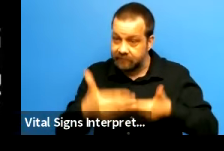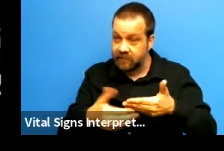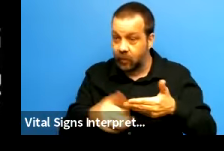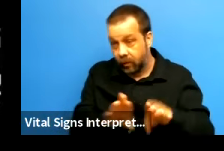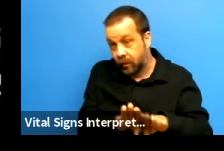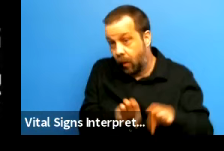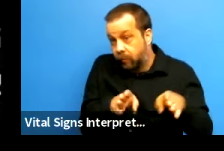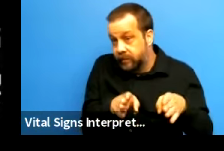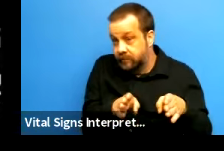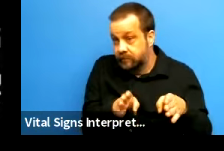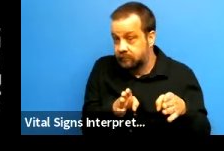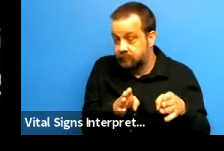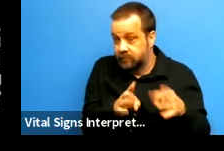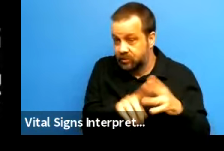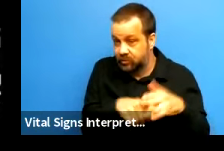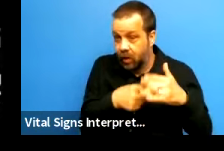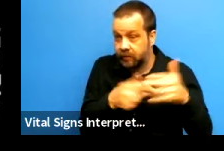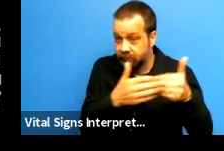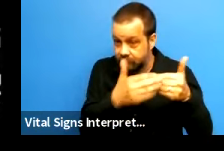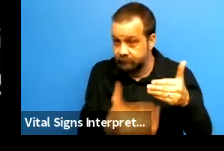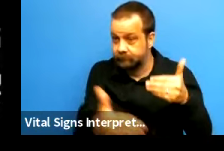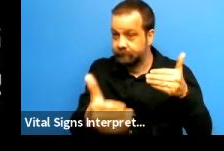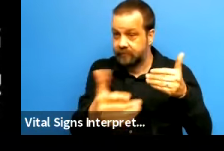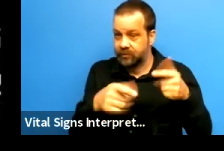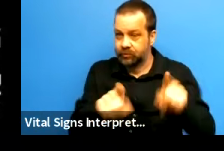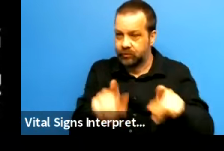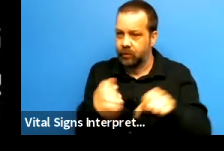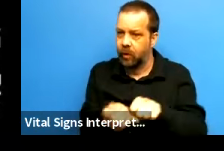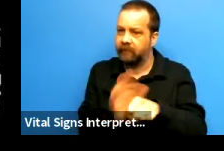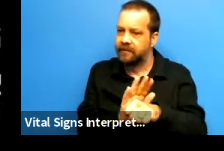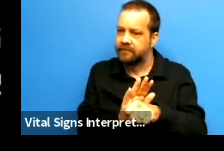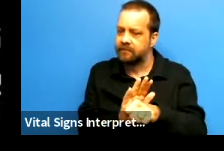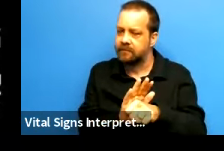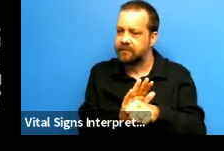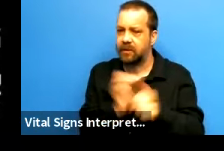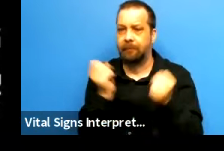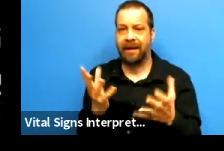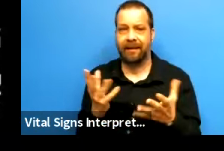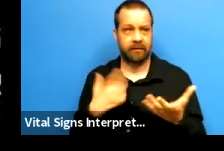during this time of COVID-19 pandemic, there's so many questions. We have a lot of you